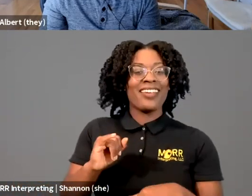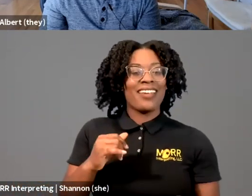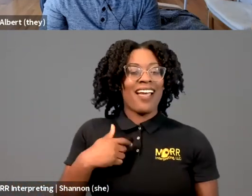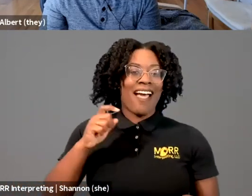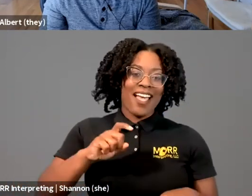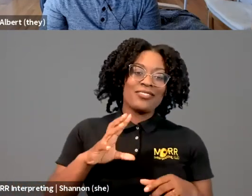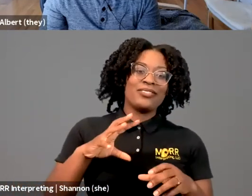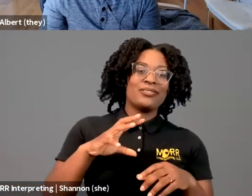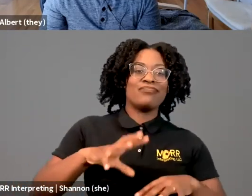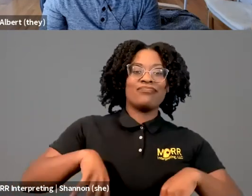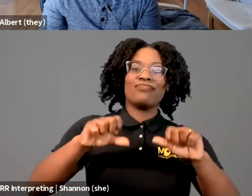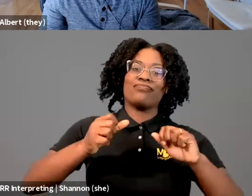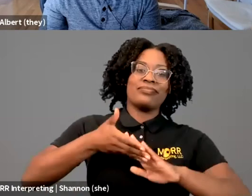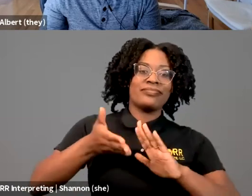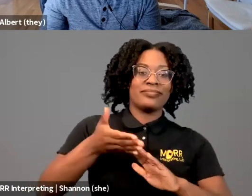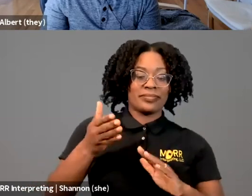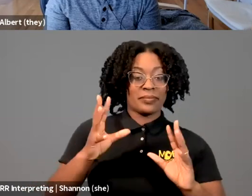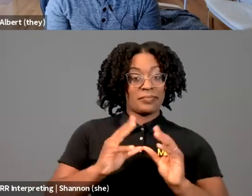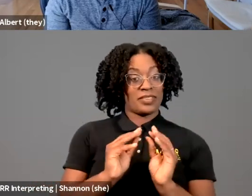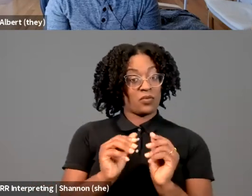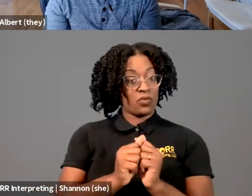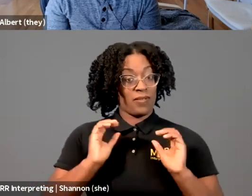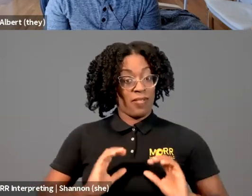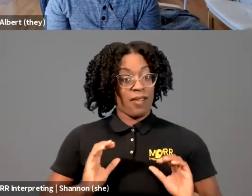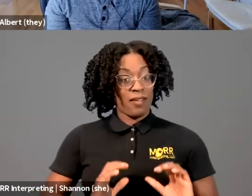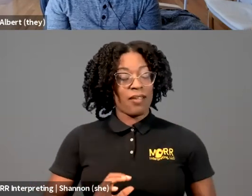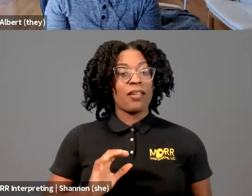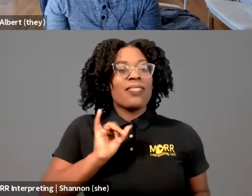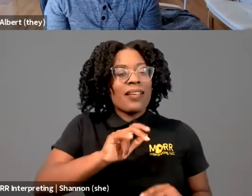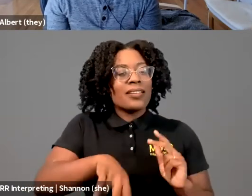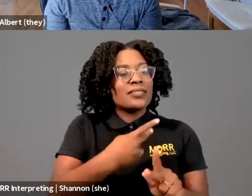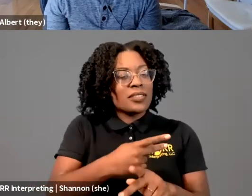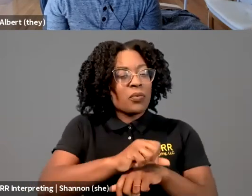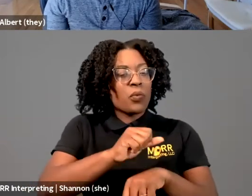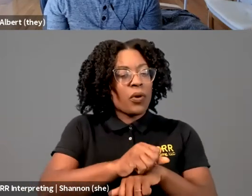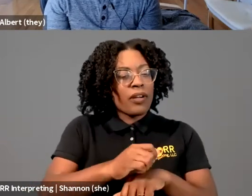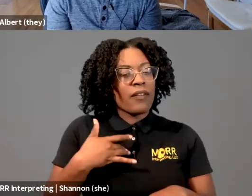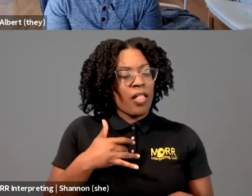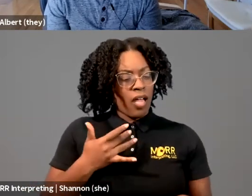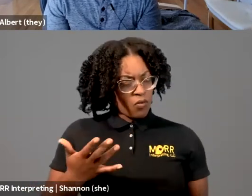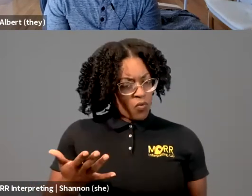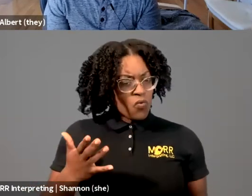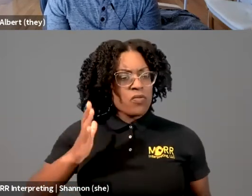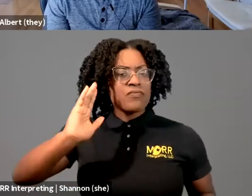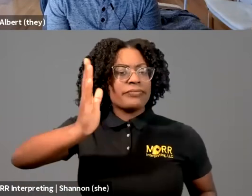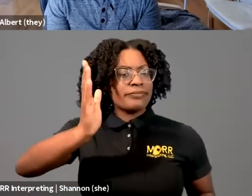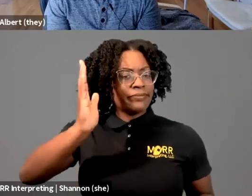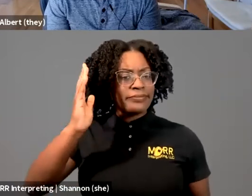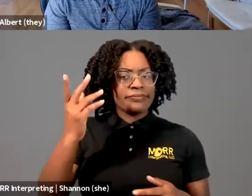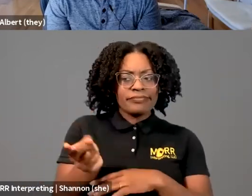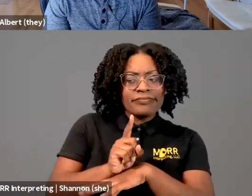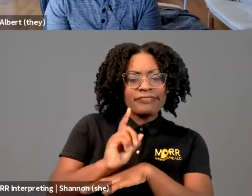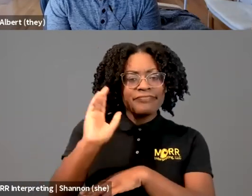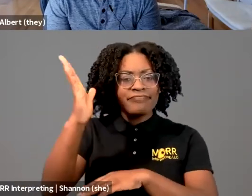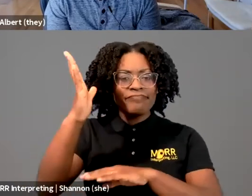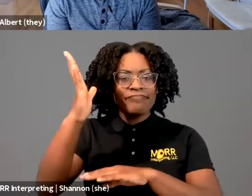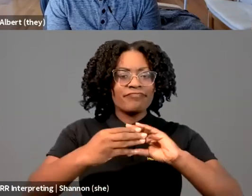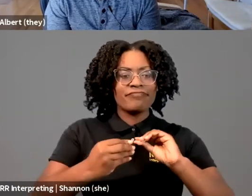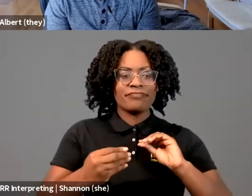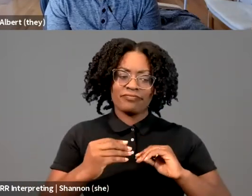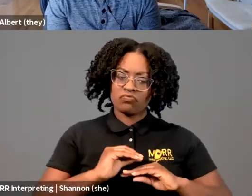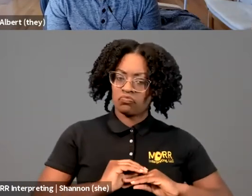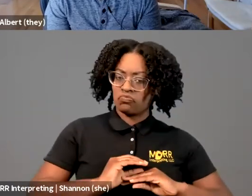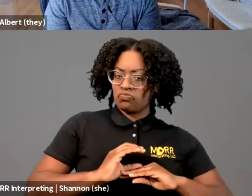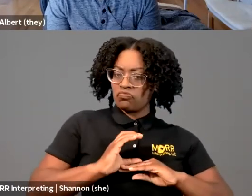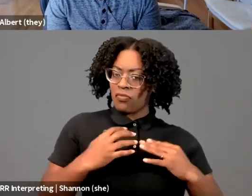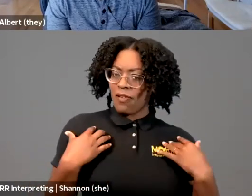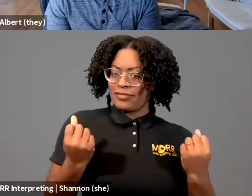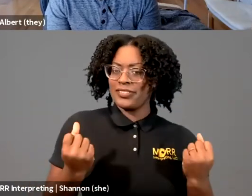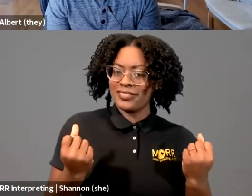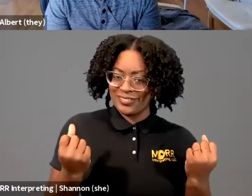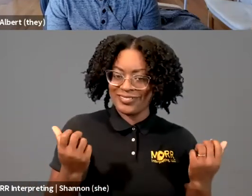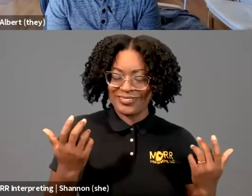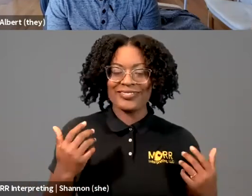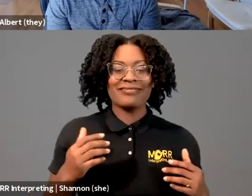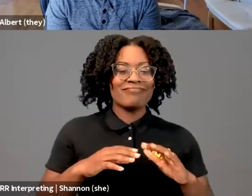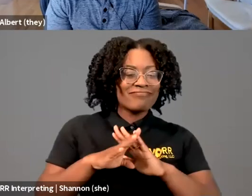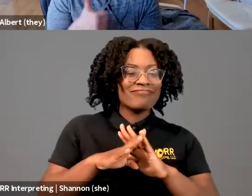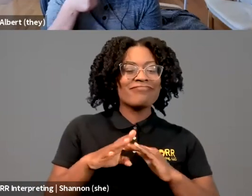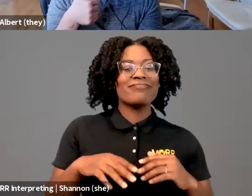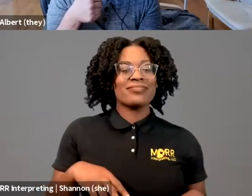Jafet Martinez-Molina: I would like to start with that one. And for the clinic work, I mentioned before that I have to do this meeting with the client, like that type of work made me more confident at public speaking. So I am right now the spokesperson for intellectual property pro bono program in my law school. And that, like, since that moment like I started talking more